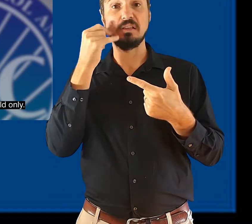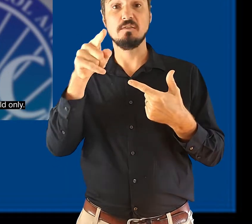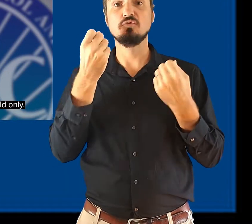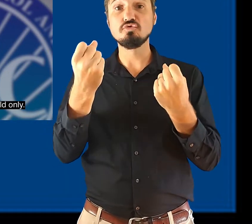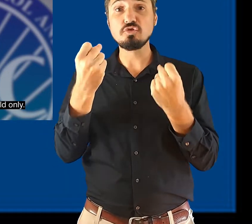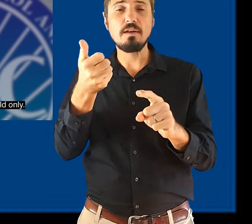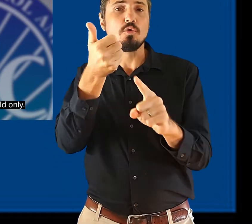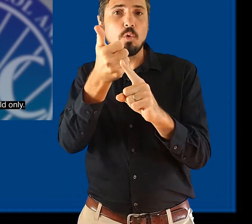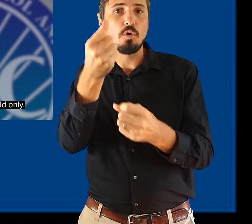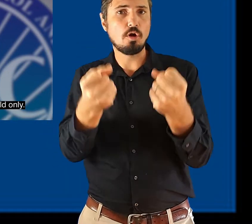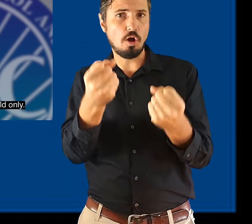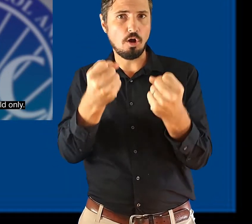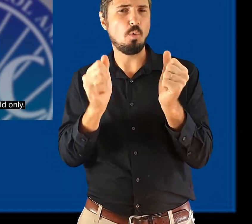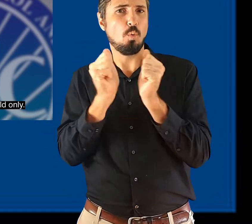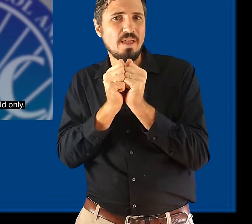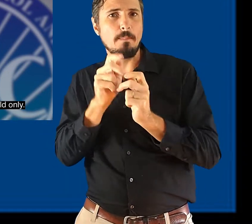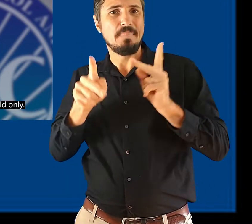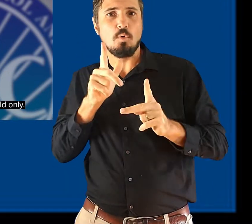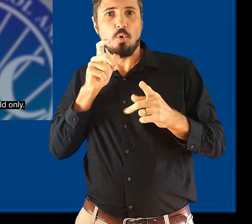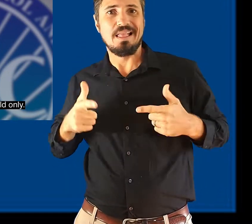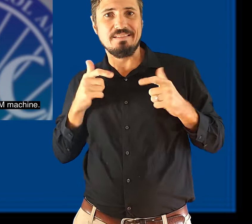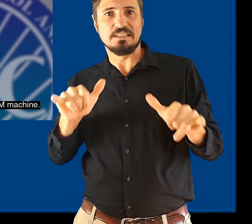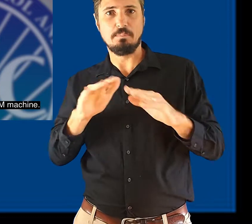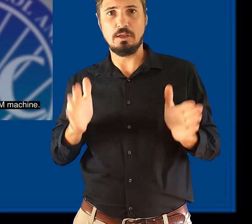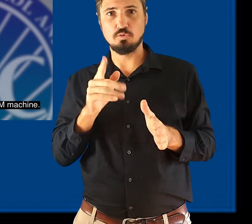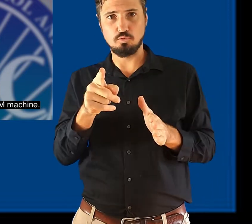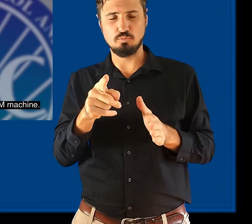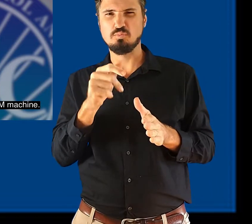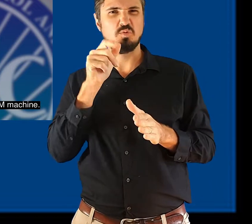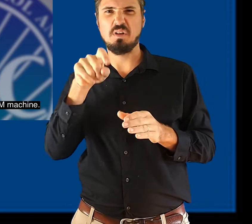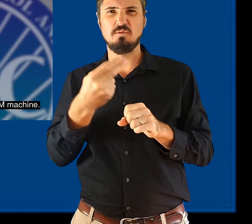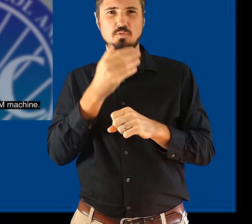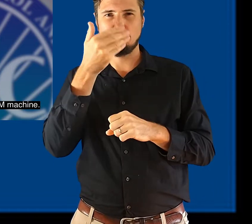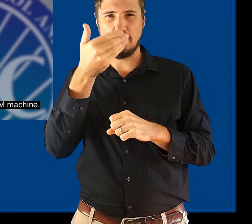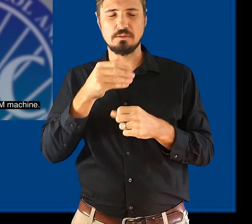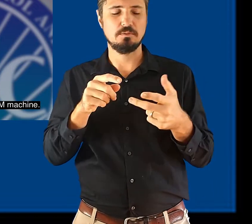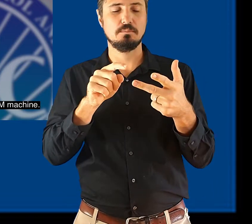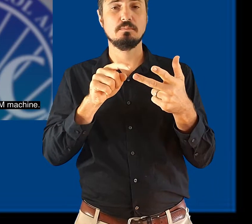When you are entering a bank or other financial institution, or while using an ATM machine.